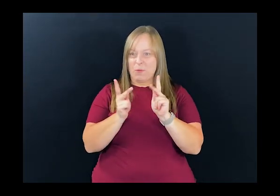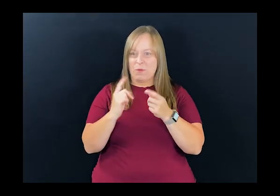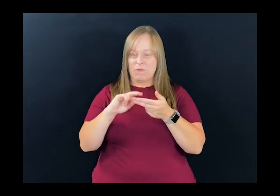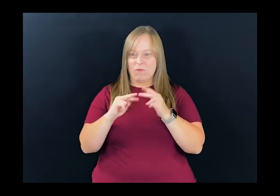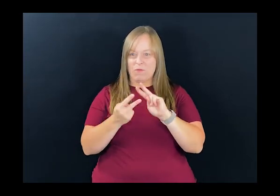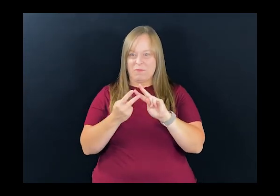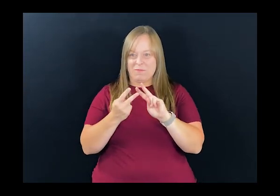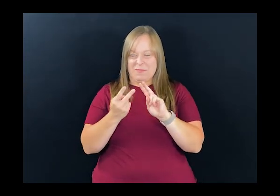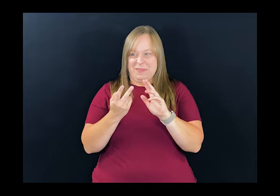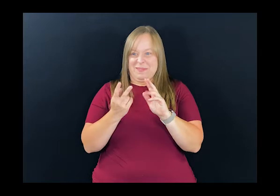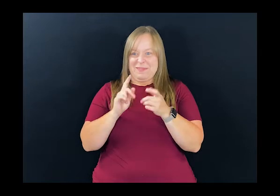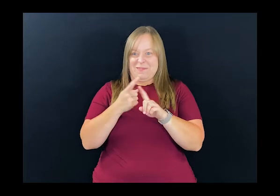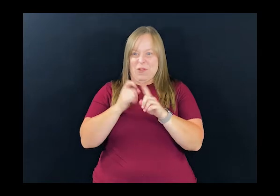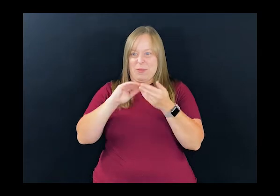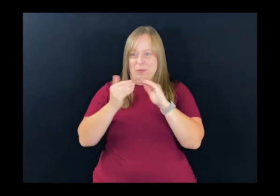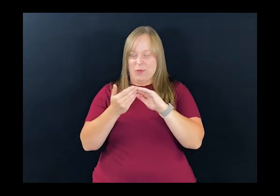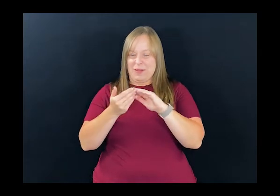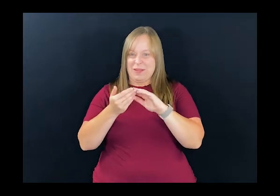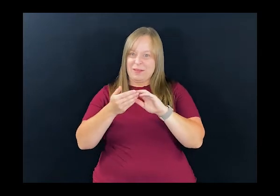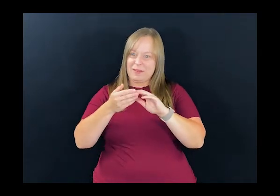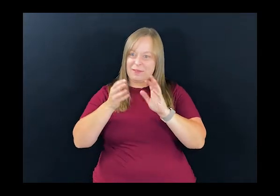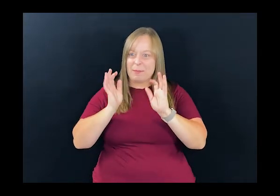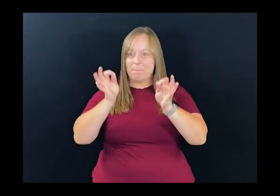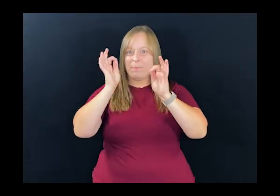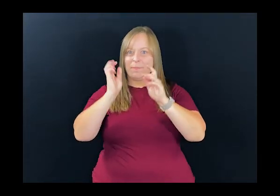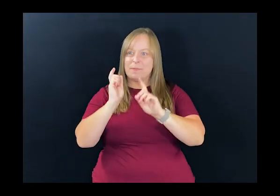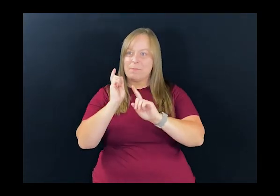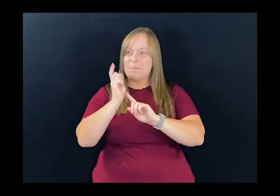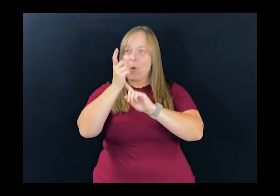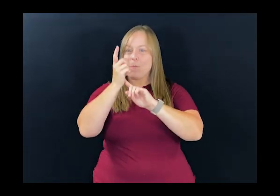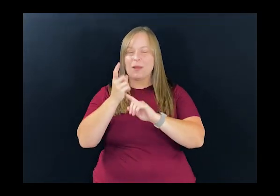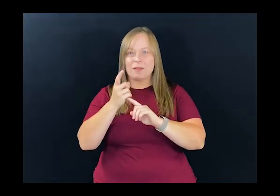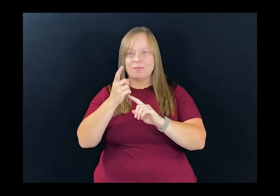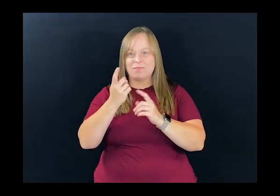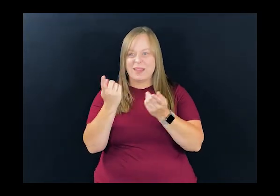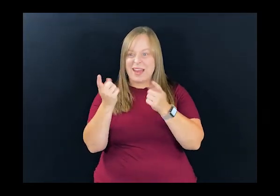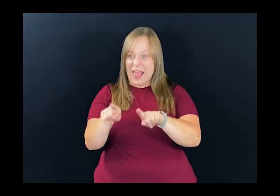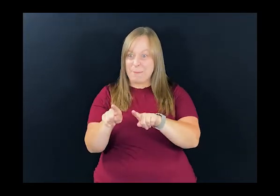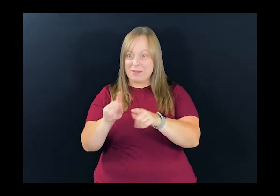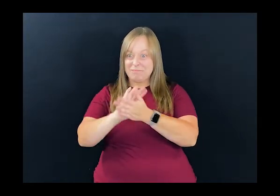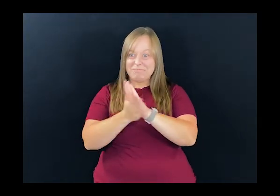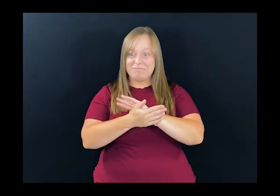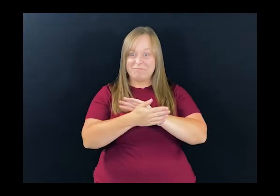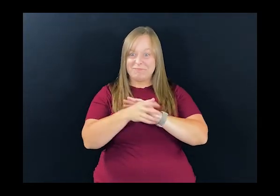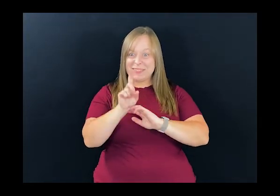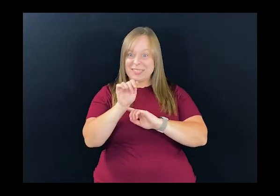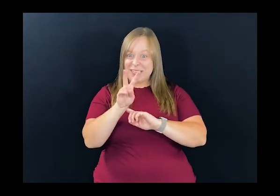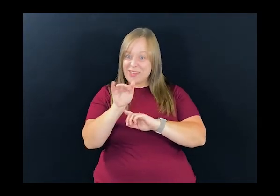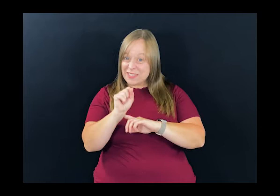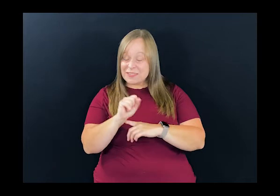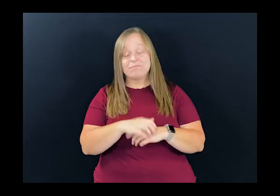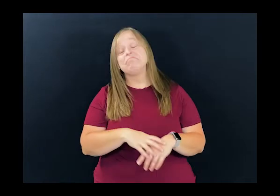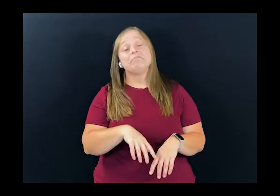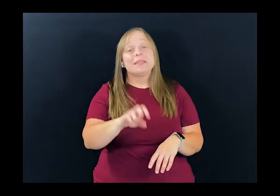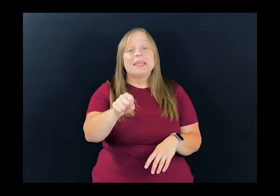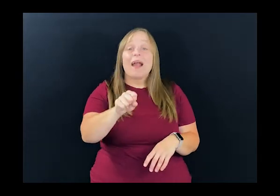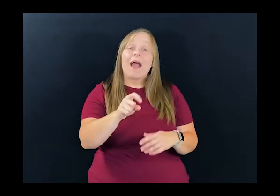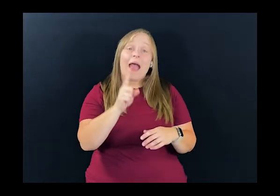from your community to do this? Was there a defining moment that brought that to fruition? [Donna] You know, yeah, I think you could look